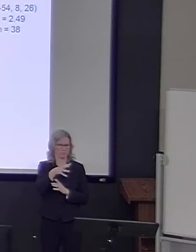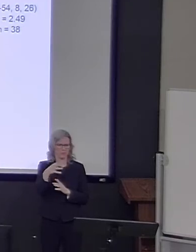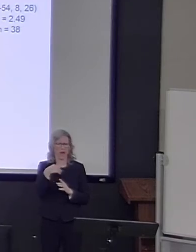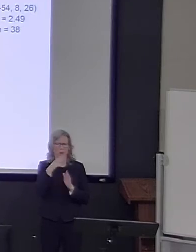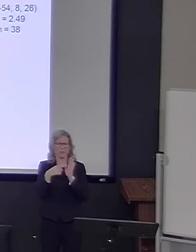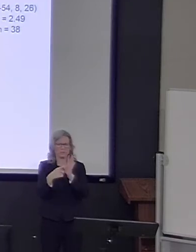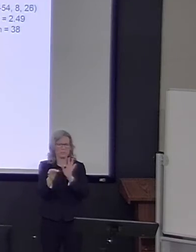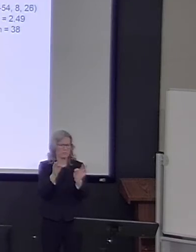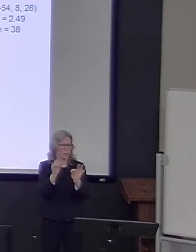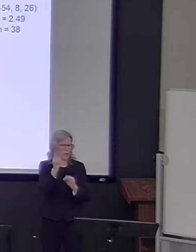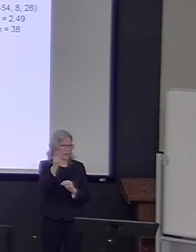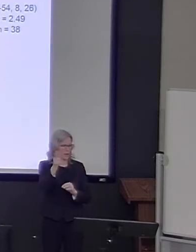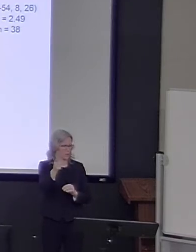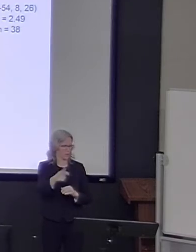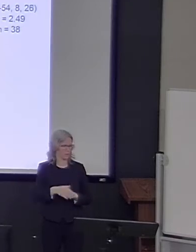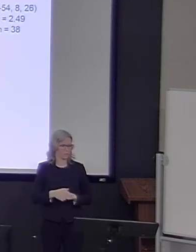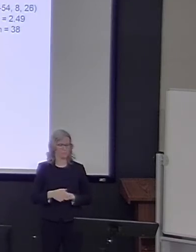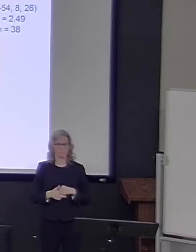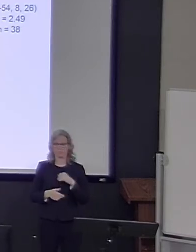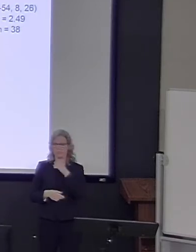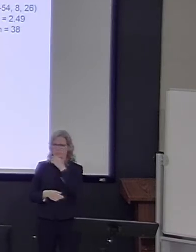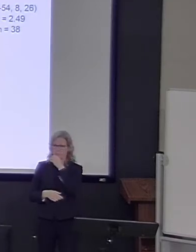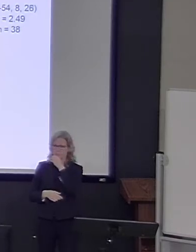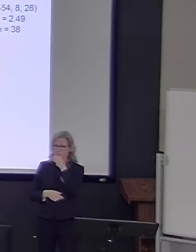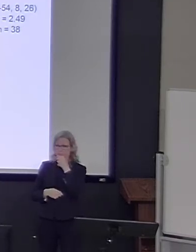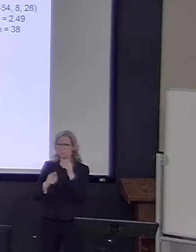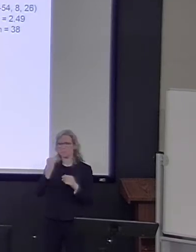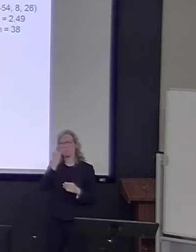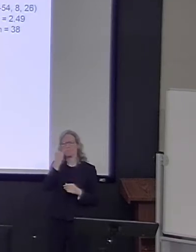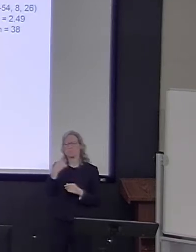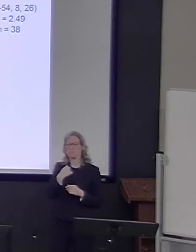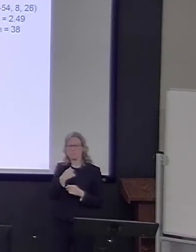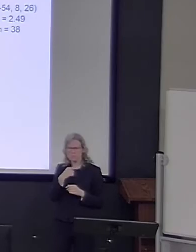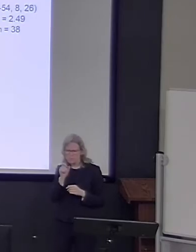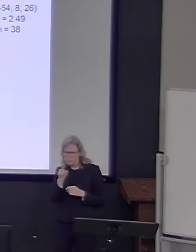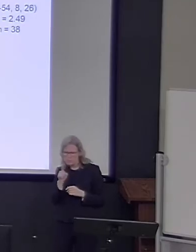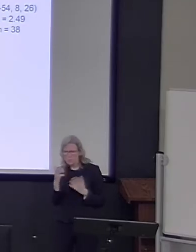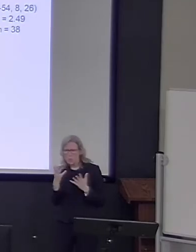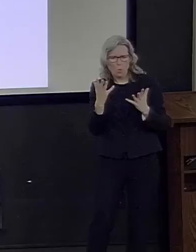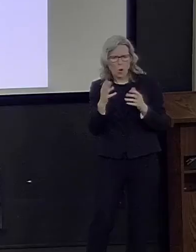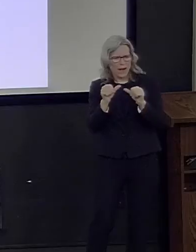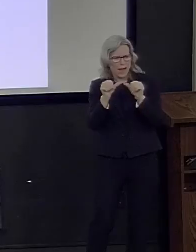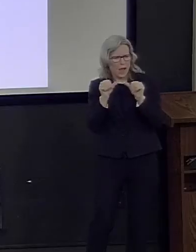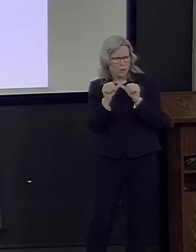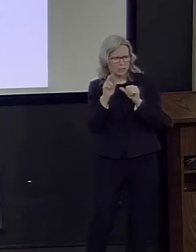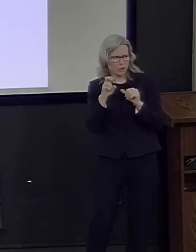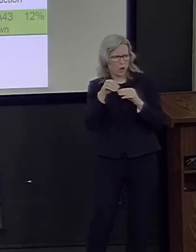But when we ask our atlas what areas are in this particular cluster